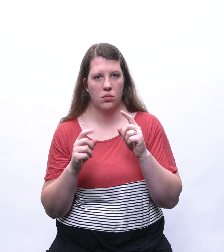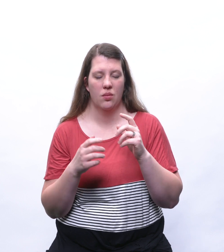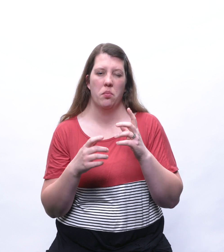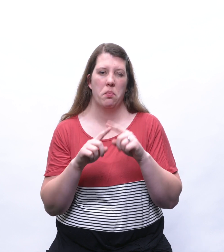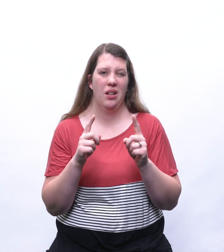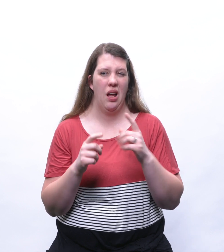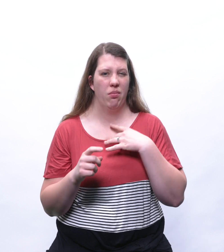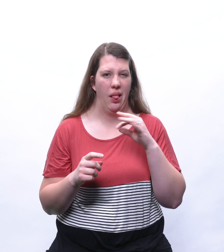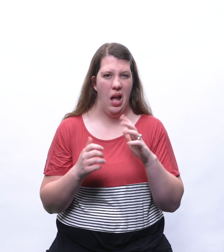How can that work?